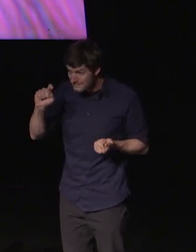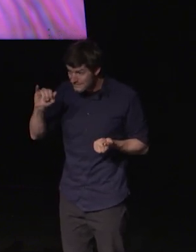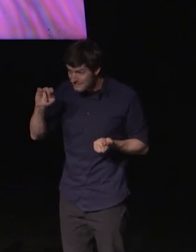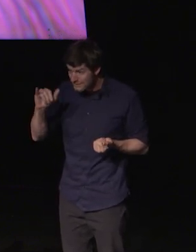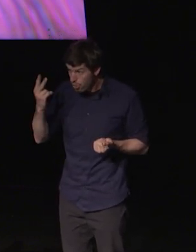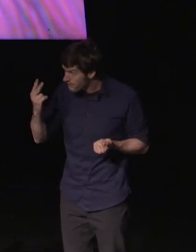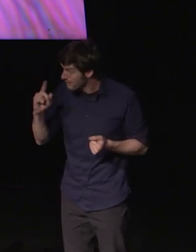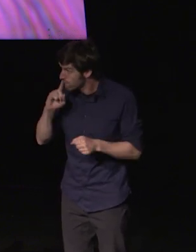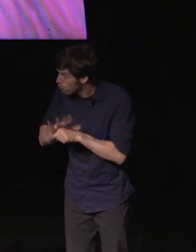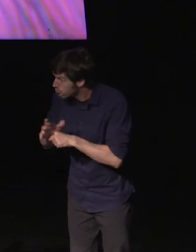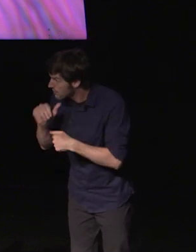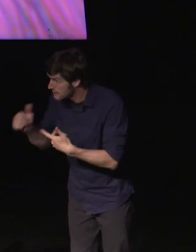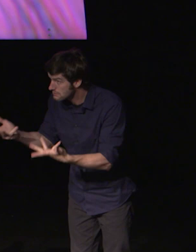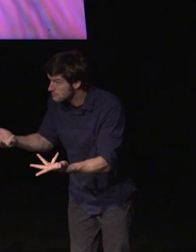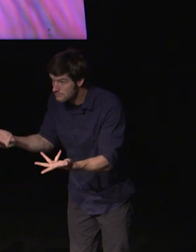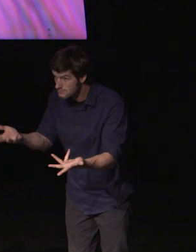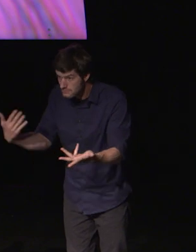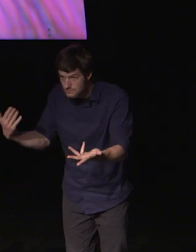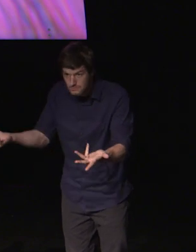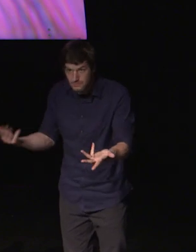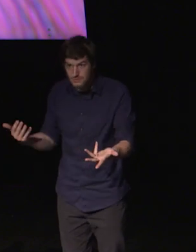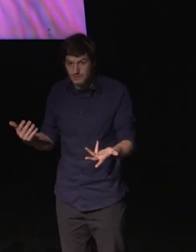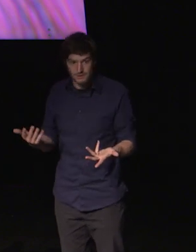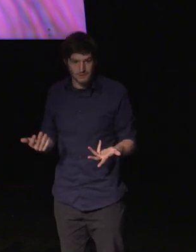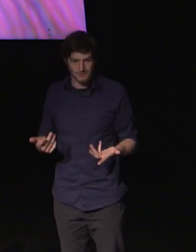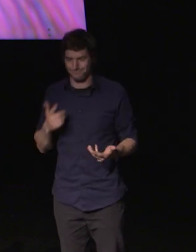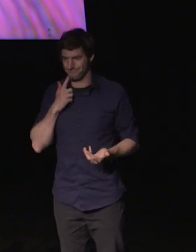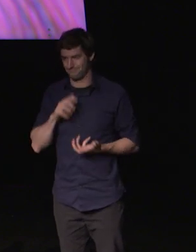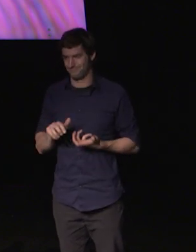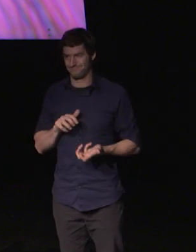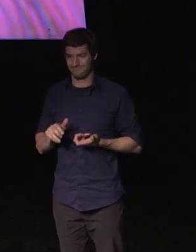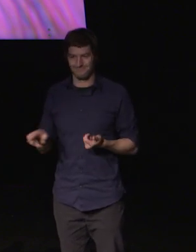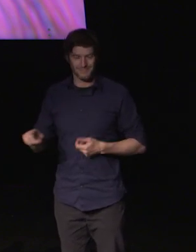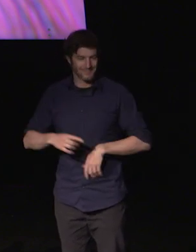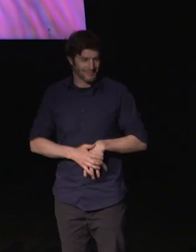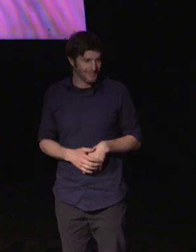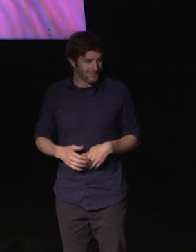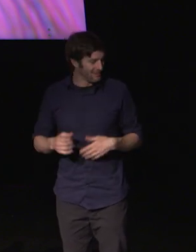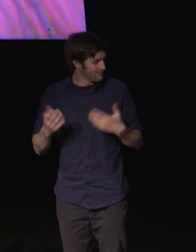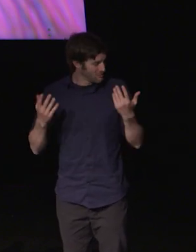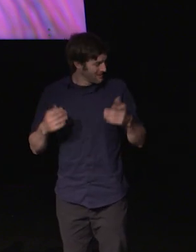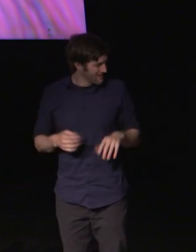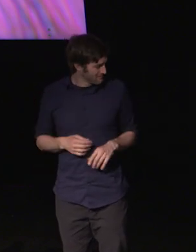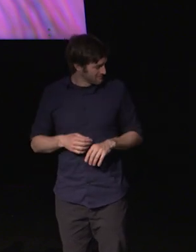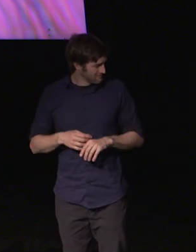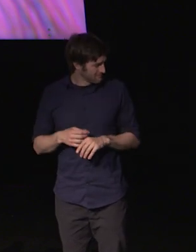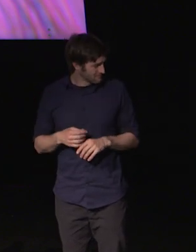Let's... JESSE LAUGHS Anyway... AUDIENCE LAUGHS Cool. -Yeah, anyway, so... We said enough so...